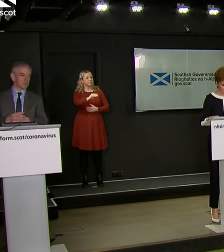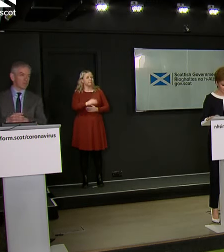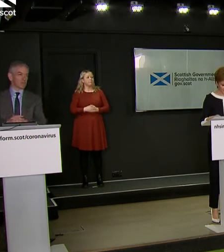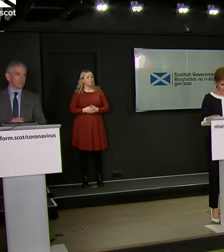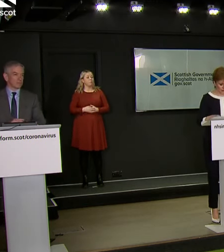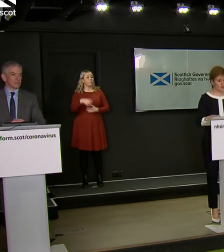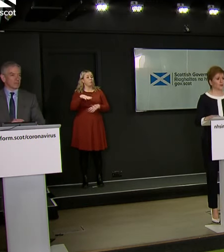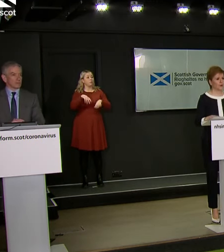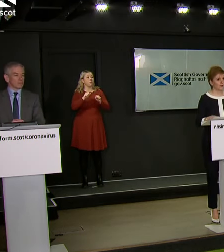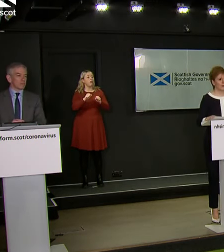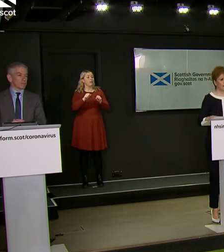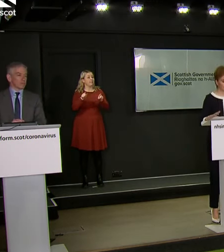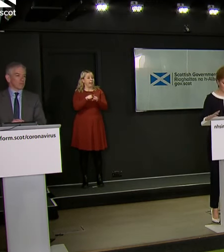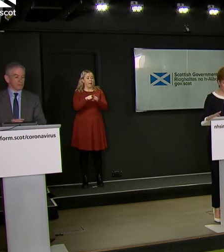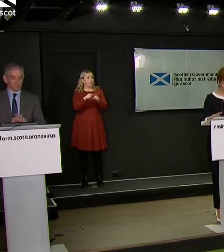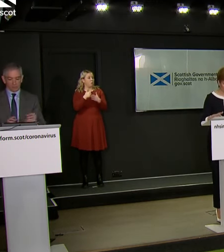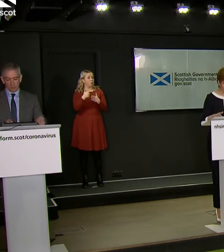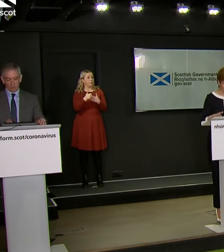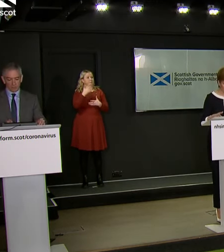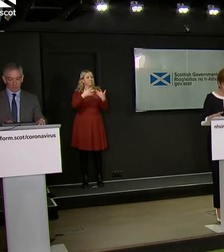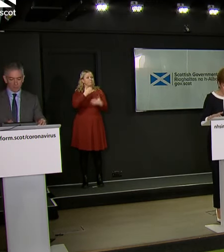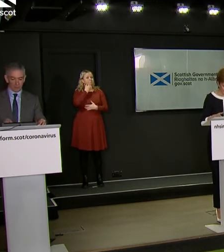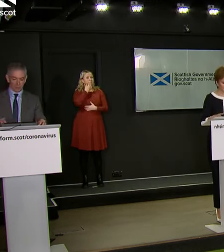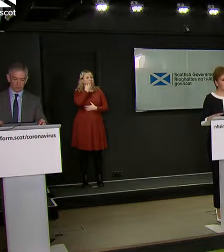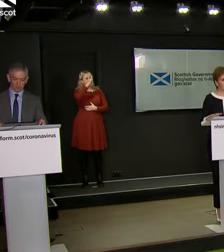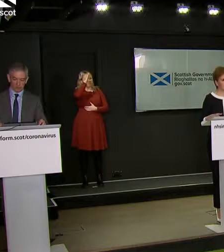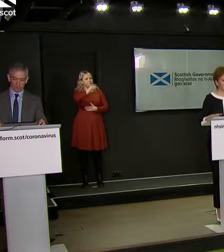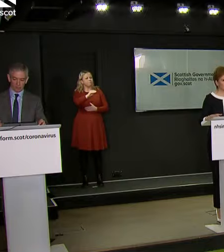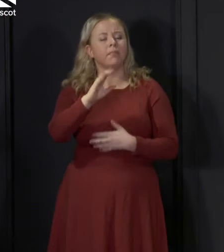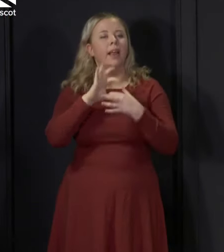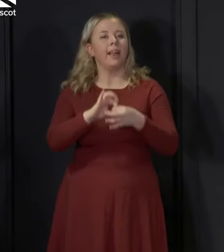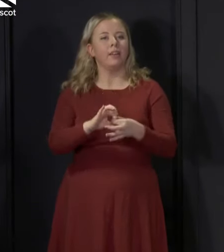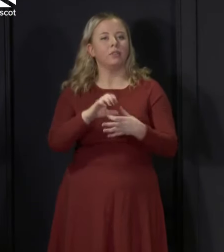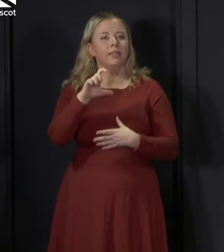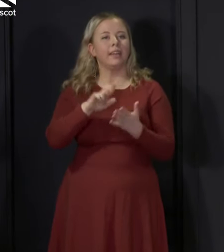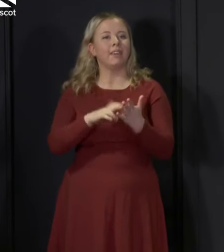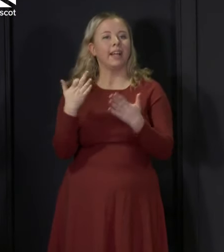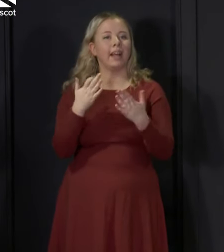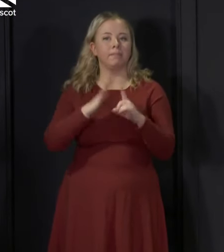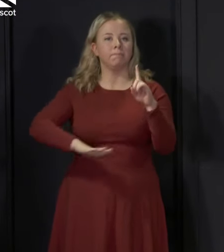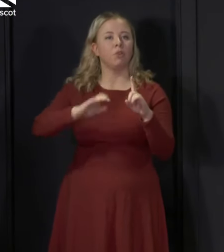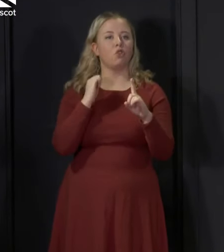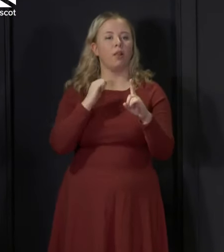I want to start as usual with an update on some of the key statistics in relation to COVID-19 in Scotland.